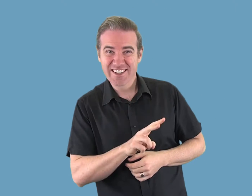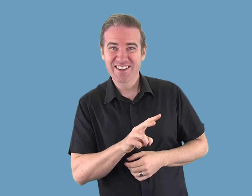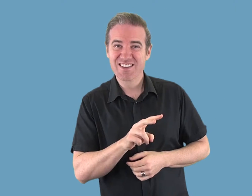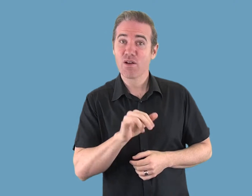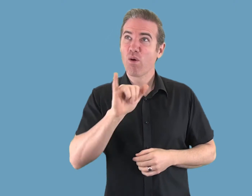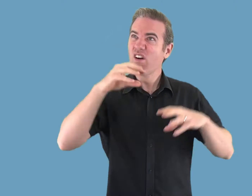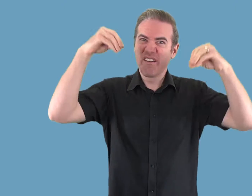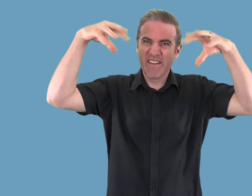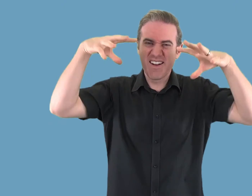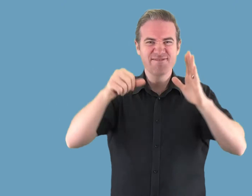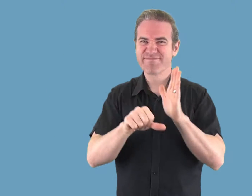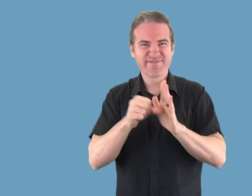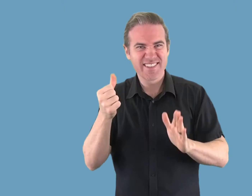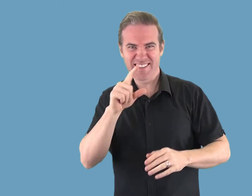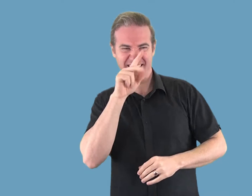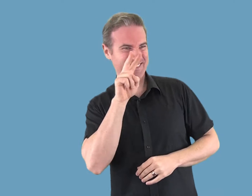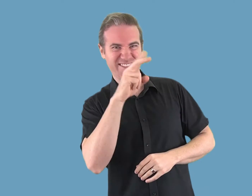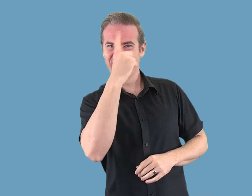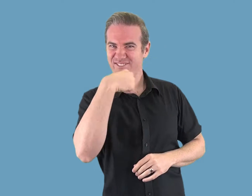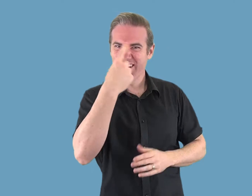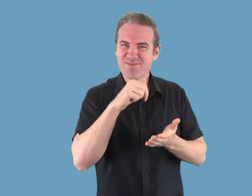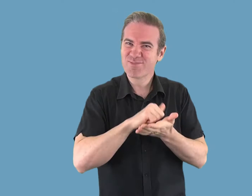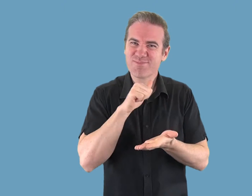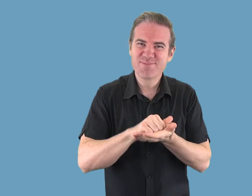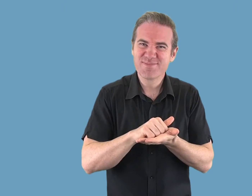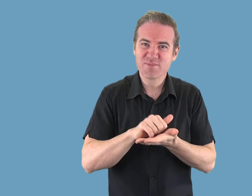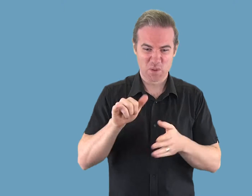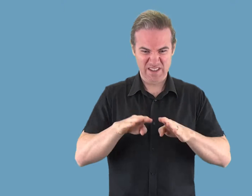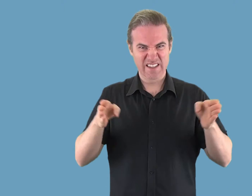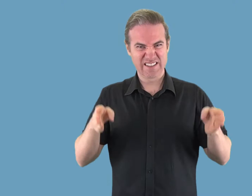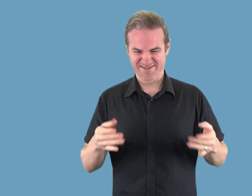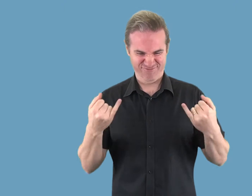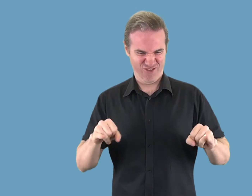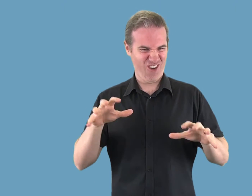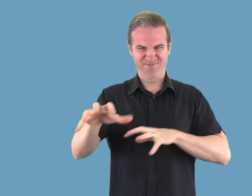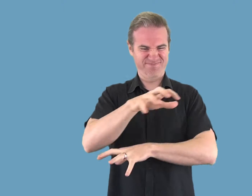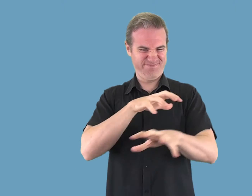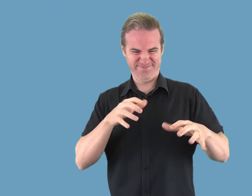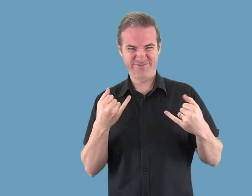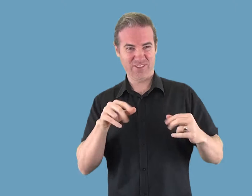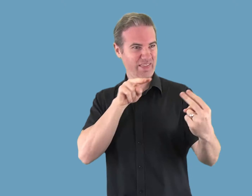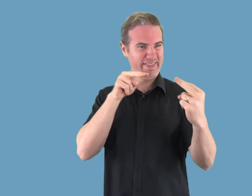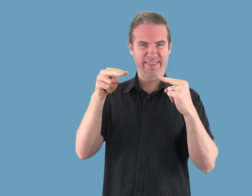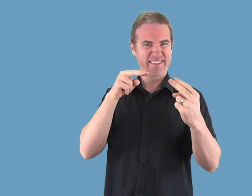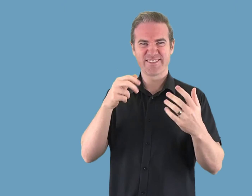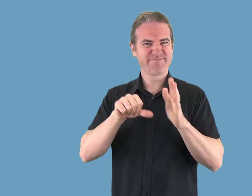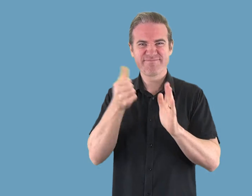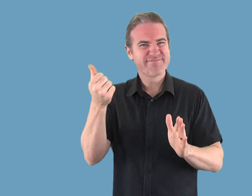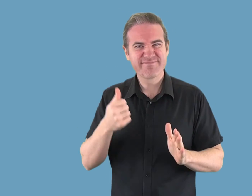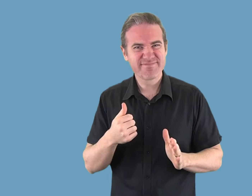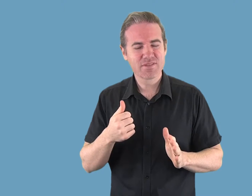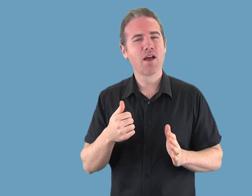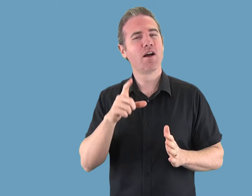obscuring co-worker's faces and the placement of desks.